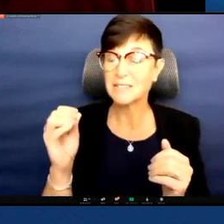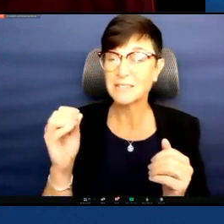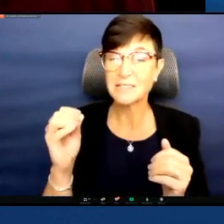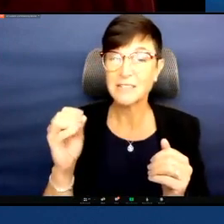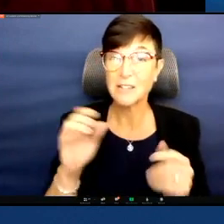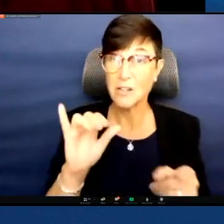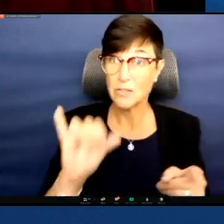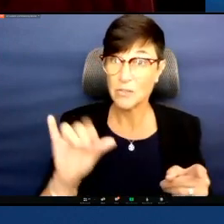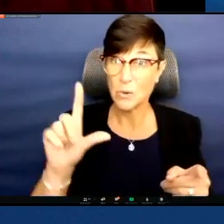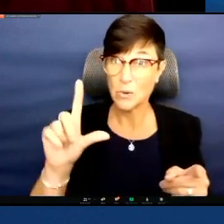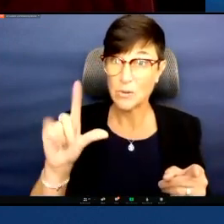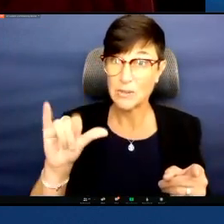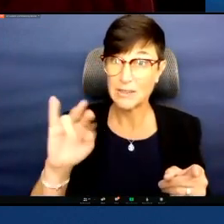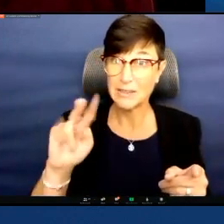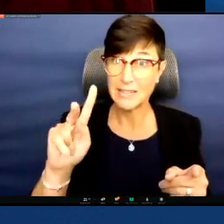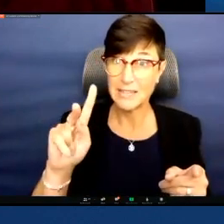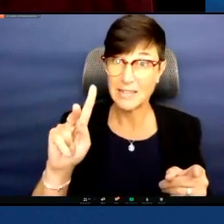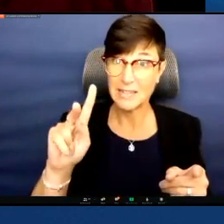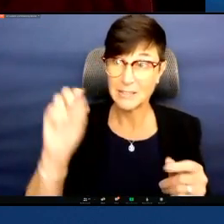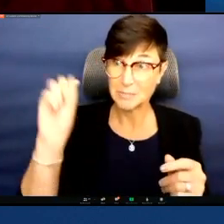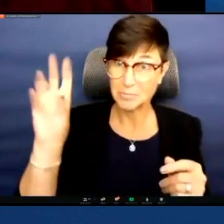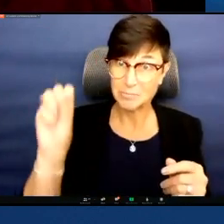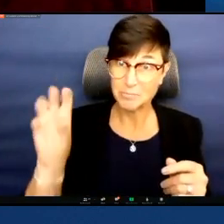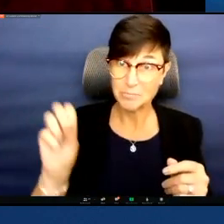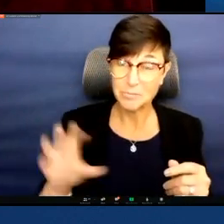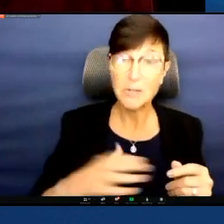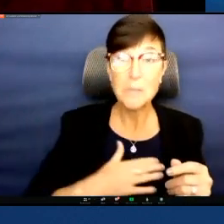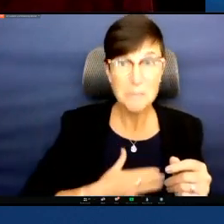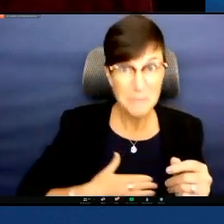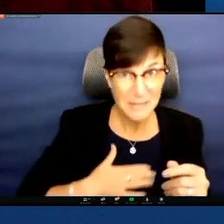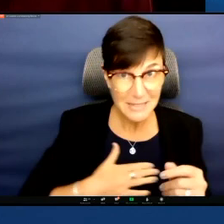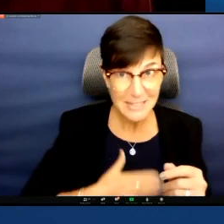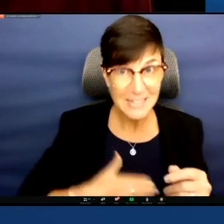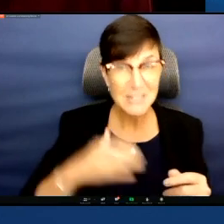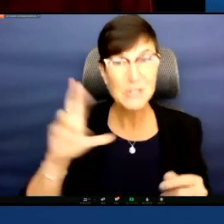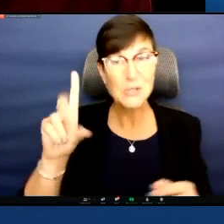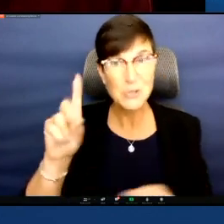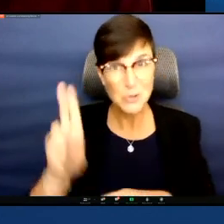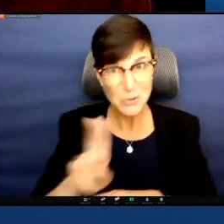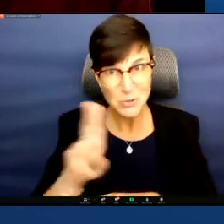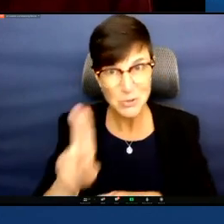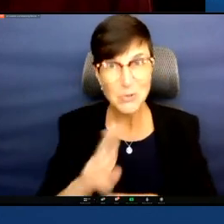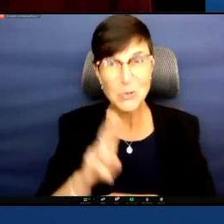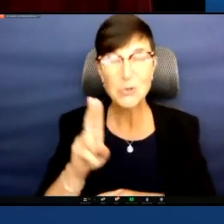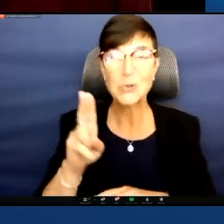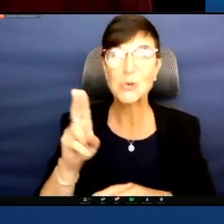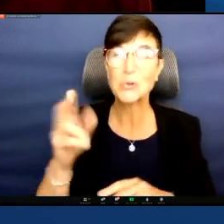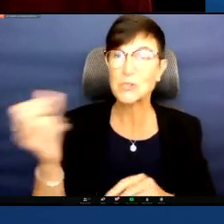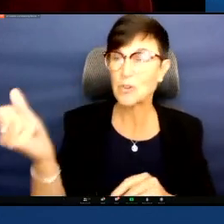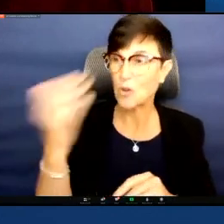if you want to provide additional feedback or have additional questions, and we'll be happy to respond to you.